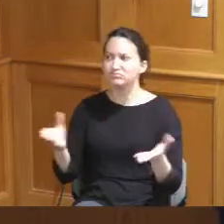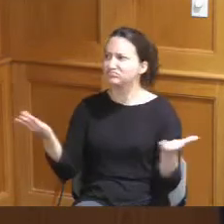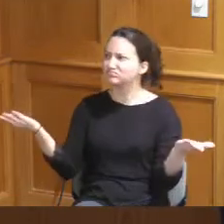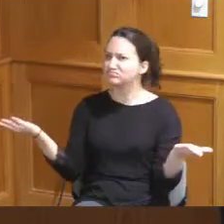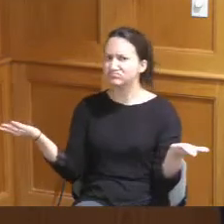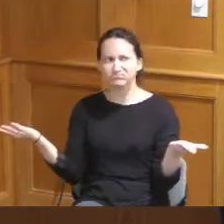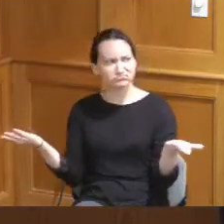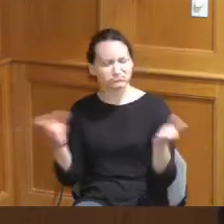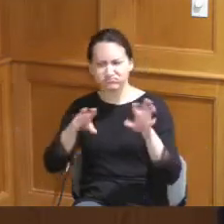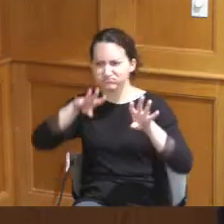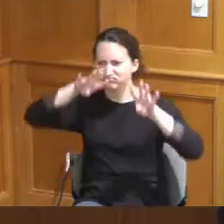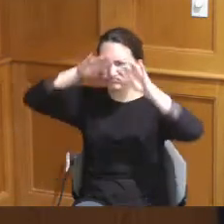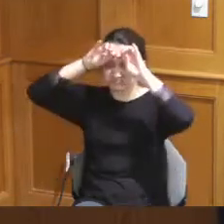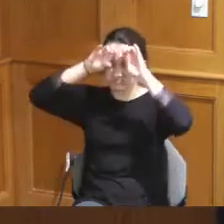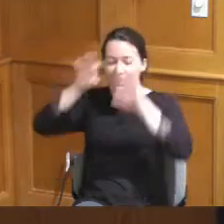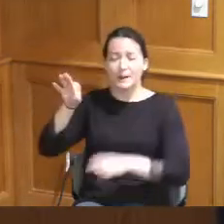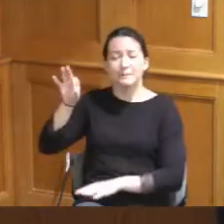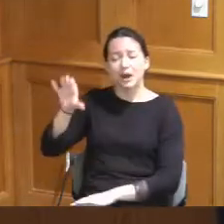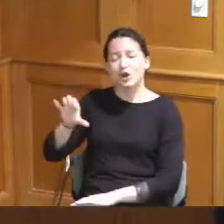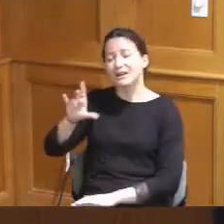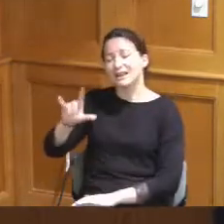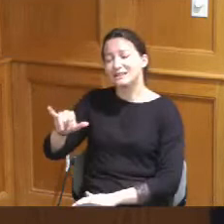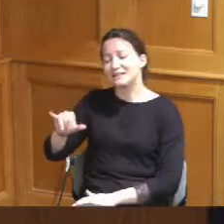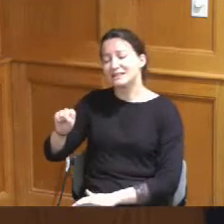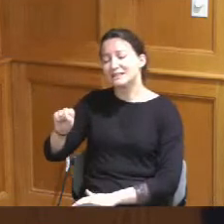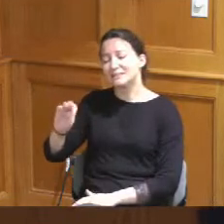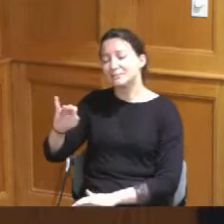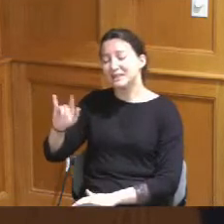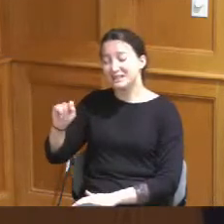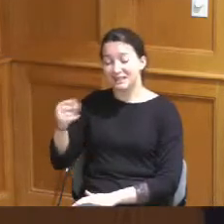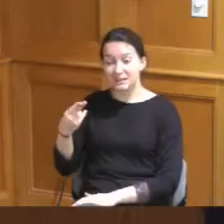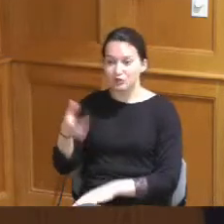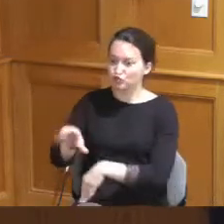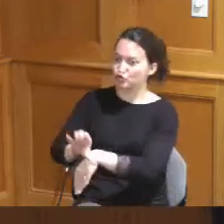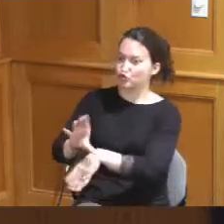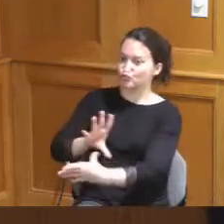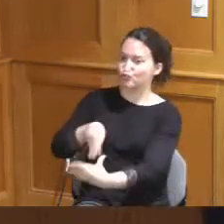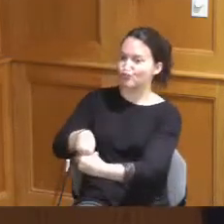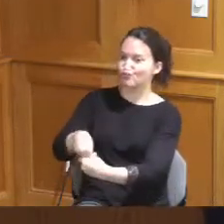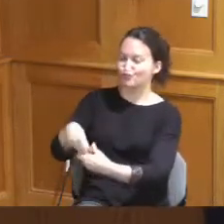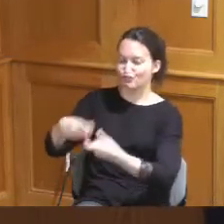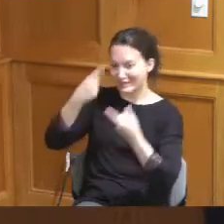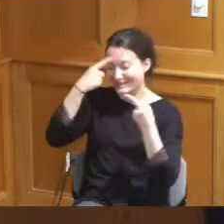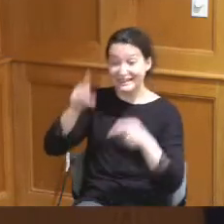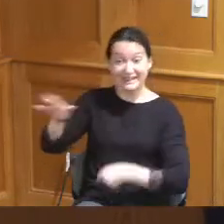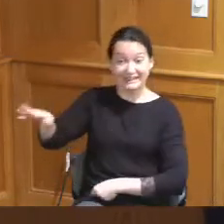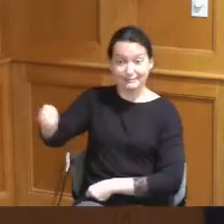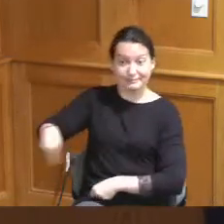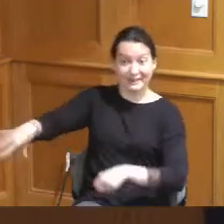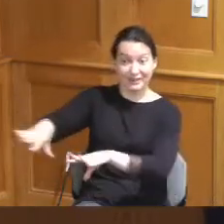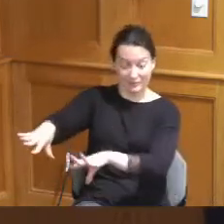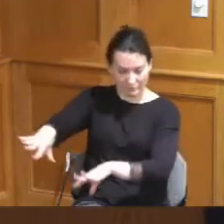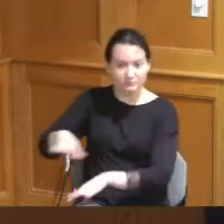it Pastor Casey Smith who church he was part of the deal because that was his land and they